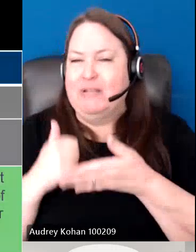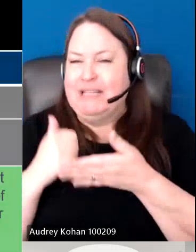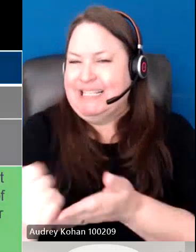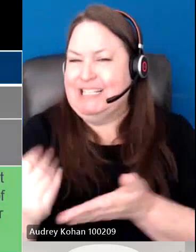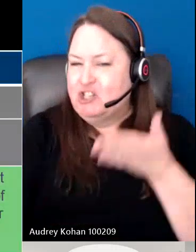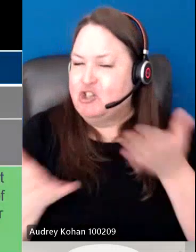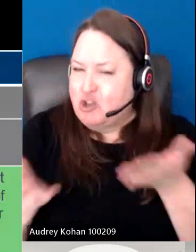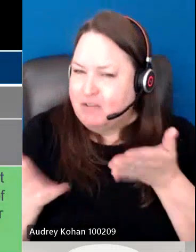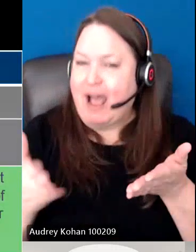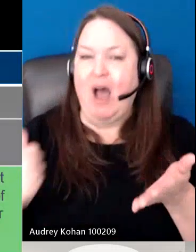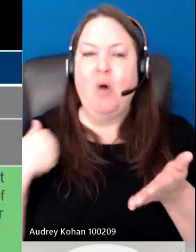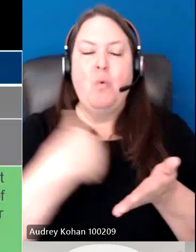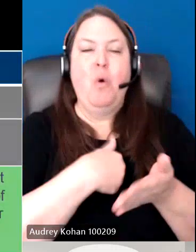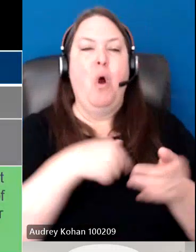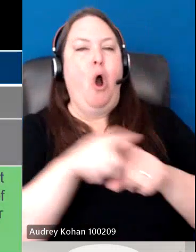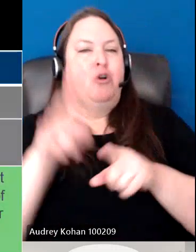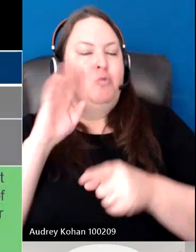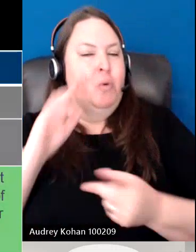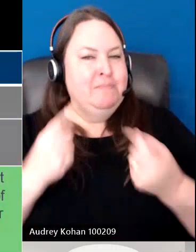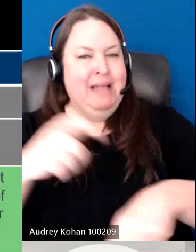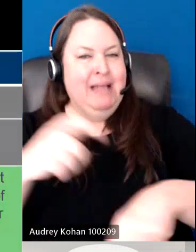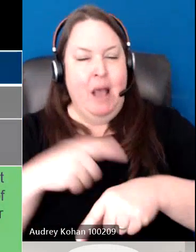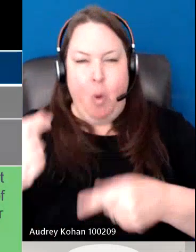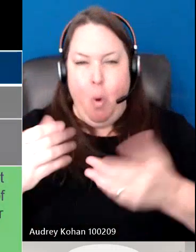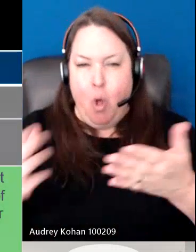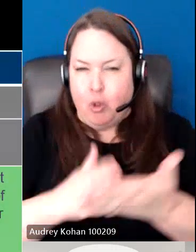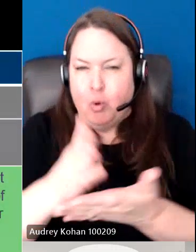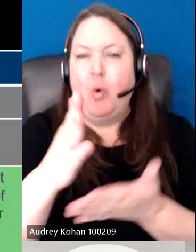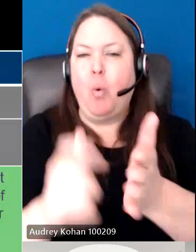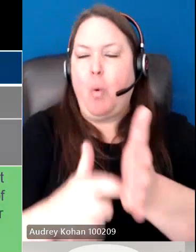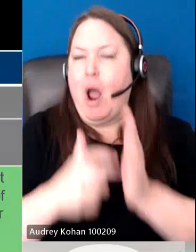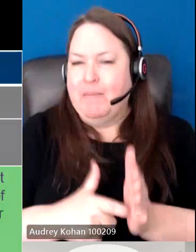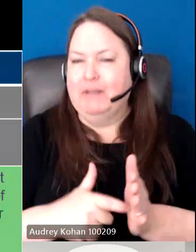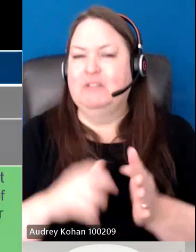and we will also spend some time walking through the requirements around written language